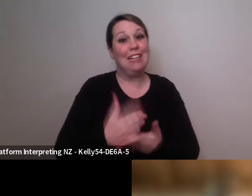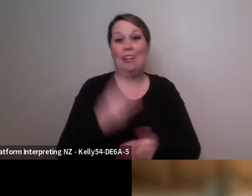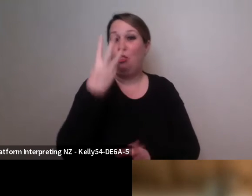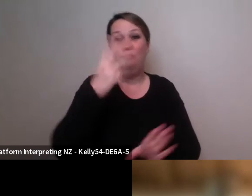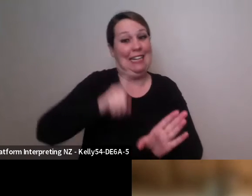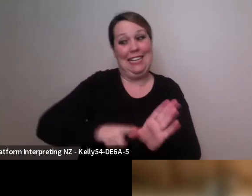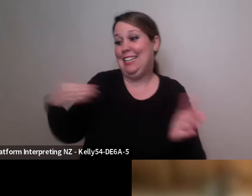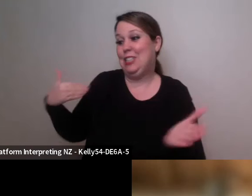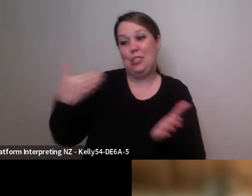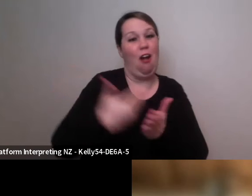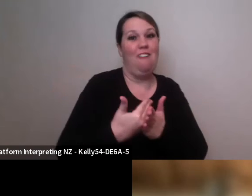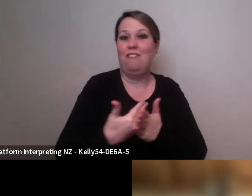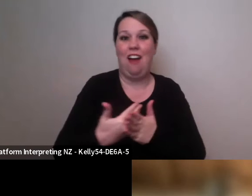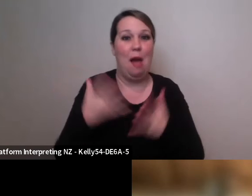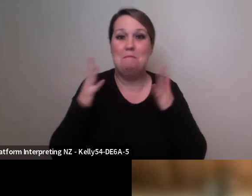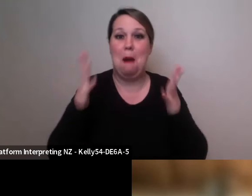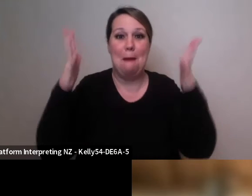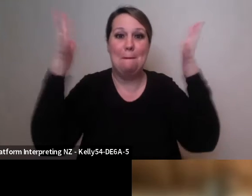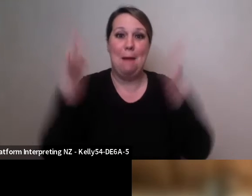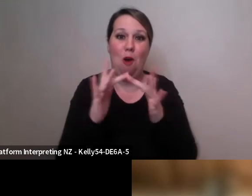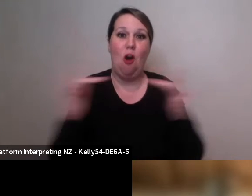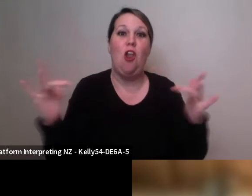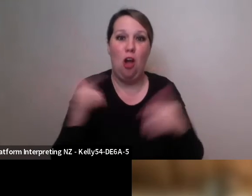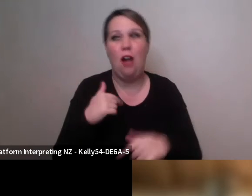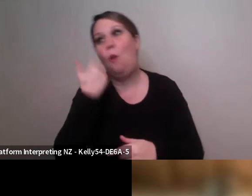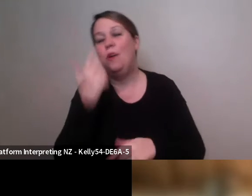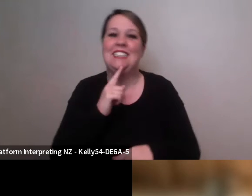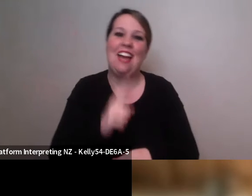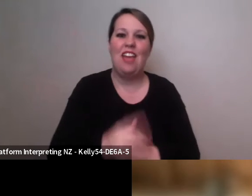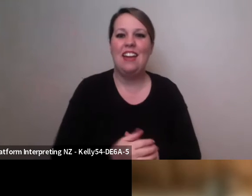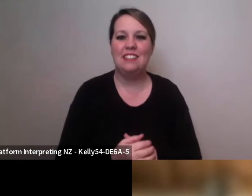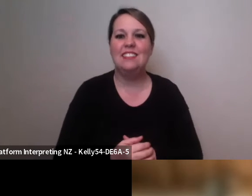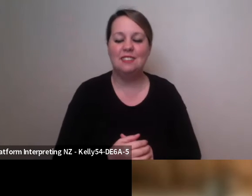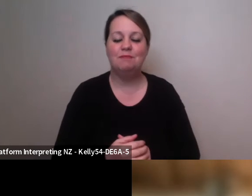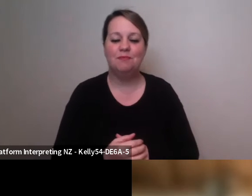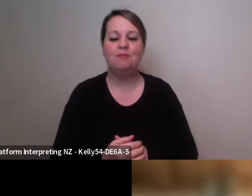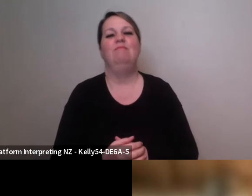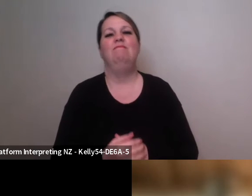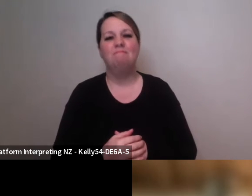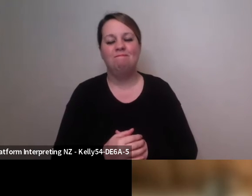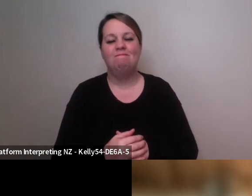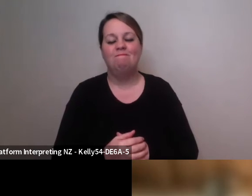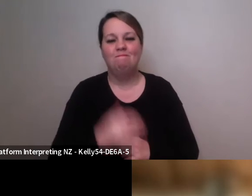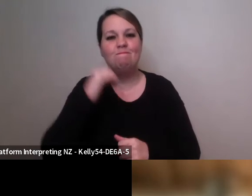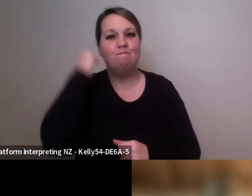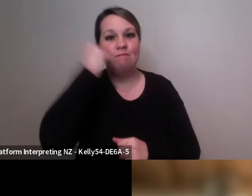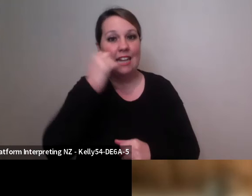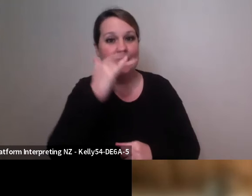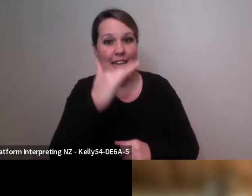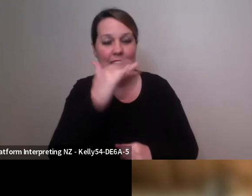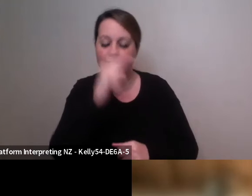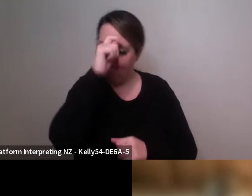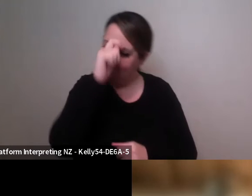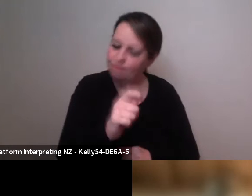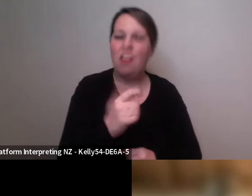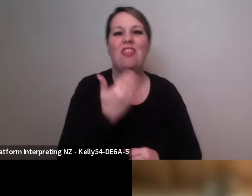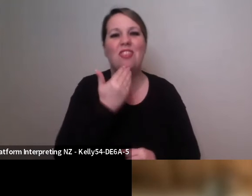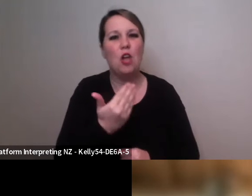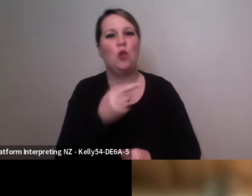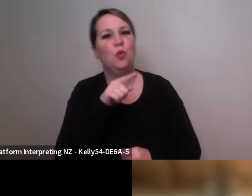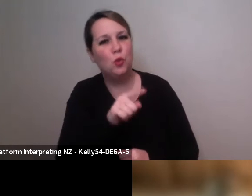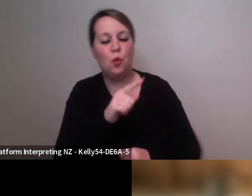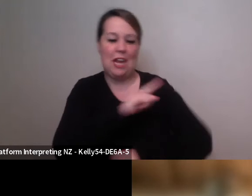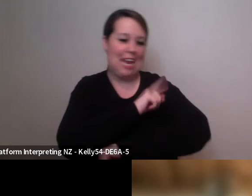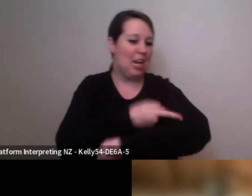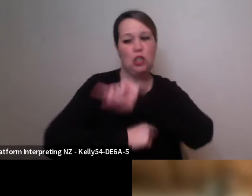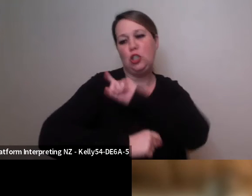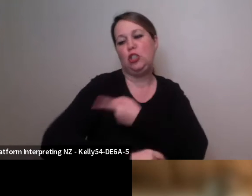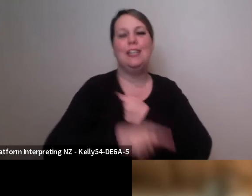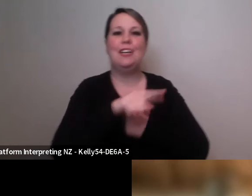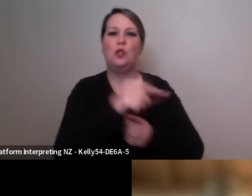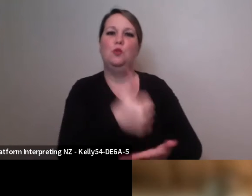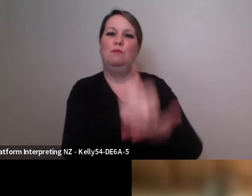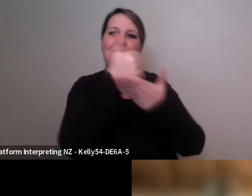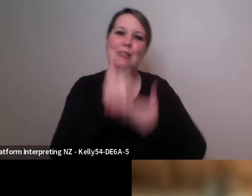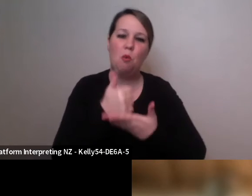Hey look - Ngā mihi nui ki a koe. Mo te kaupapa i tēnei wā. Thanks so much for all your energy and supporting uh this purpose of this time.